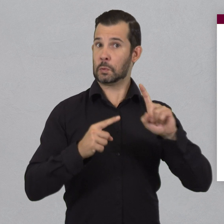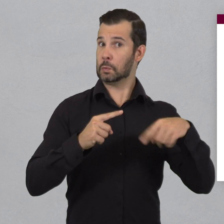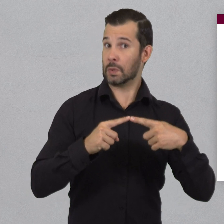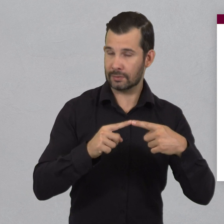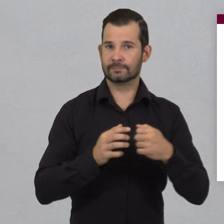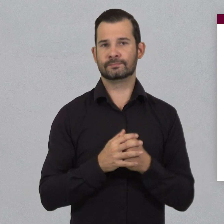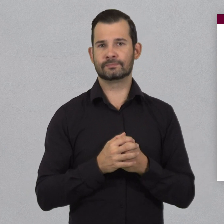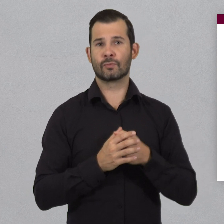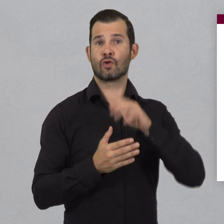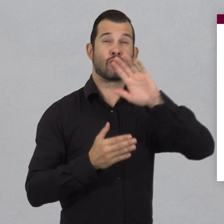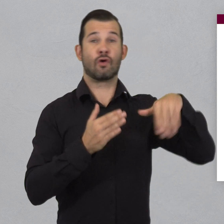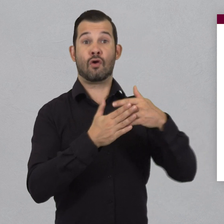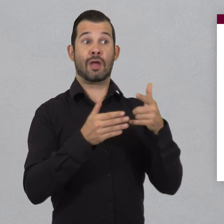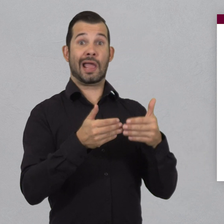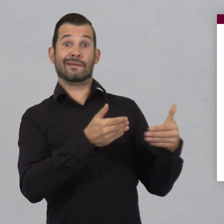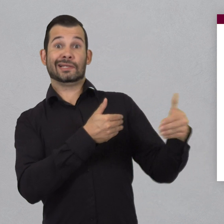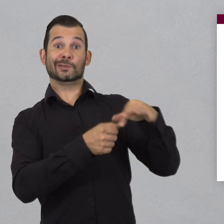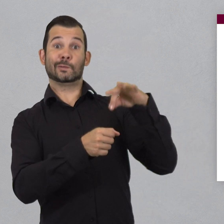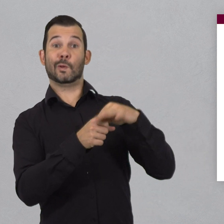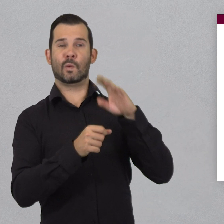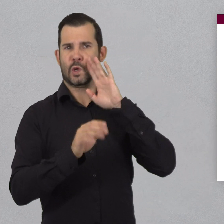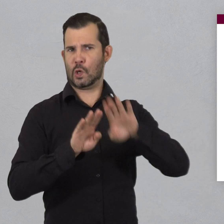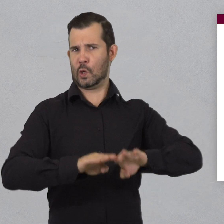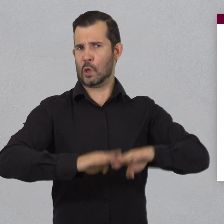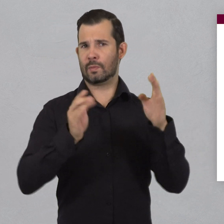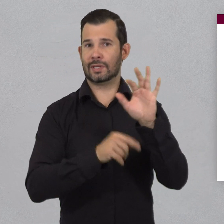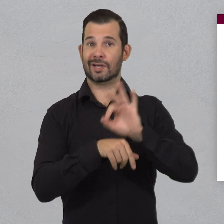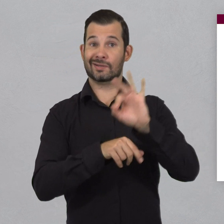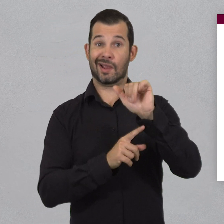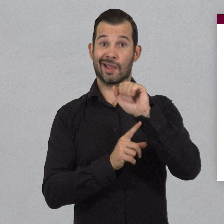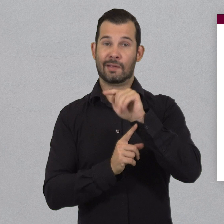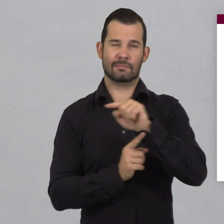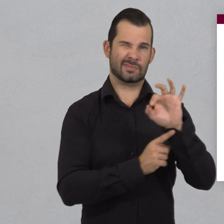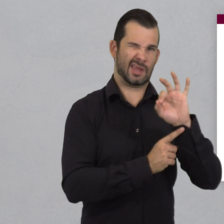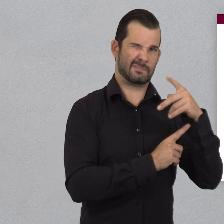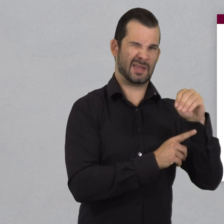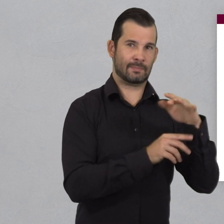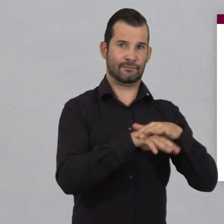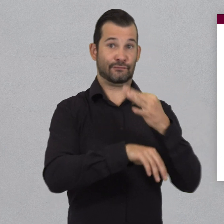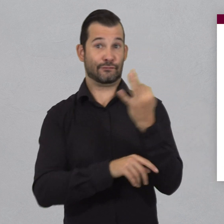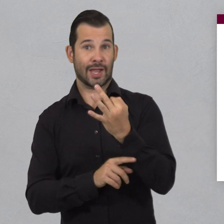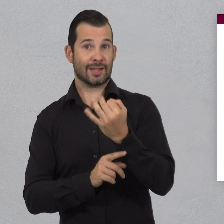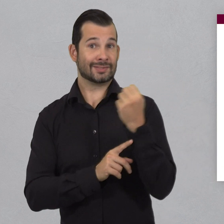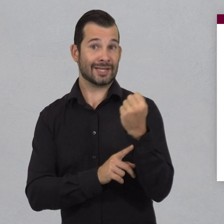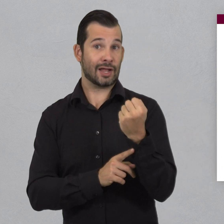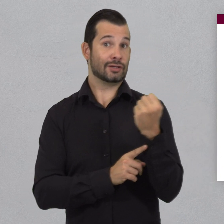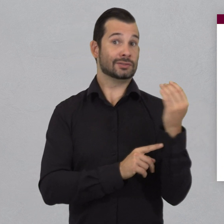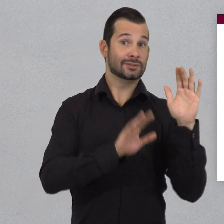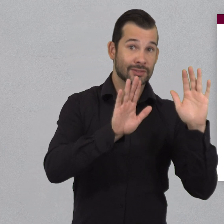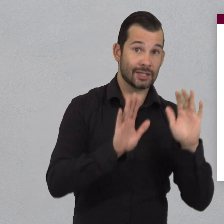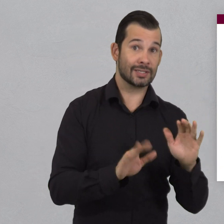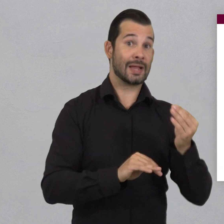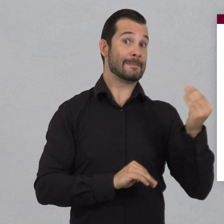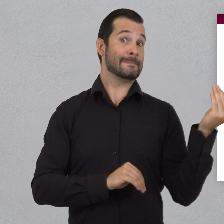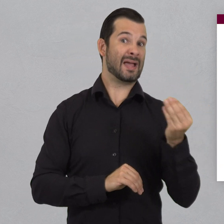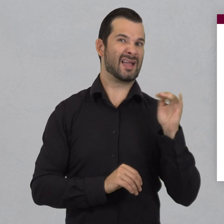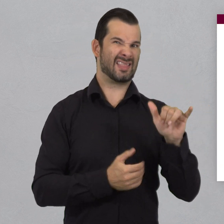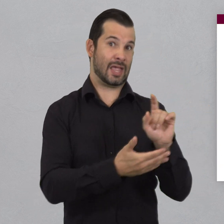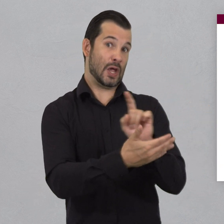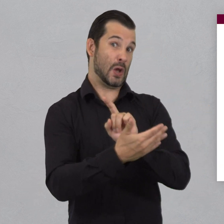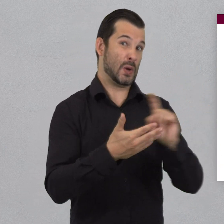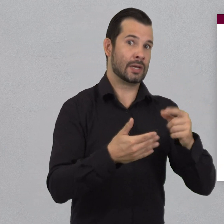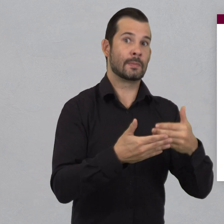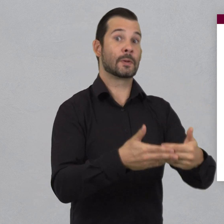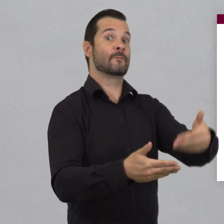All advance polls will be open from 9 a.m. to 9 p.m. on the Friday, Saturday, Sunday and Monday